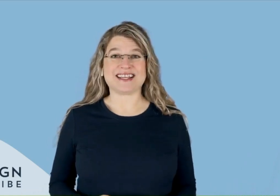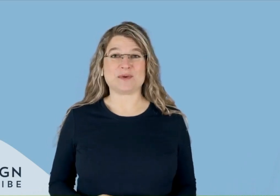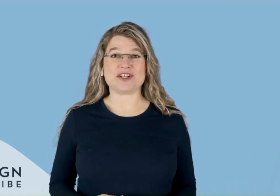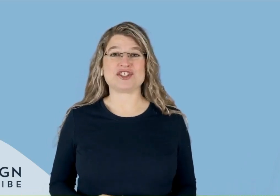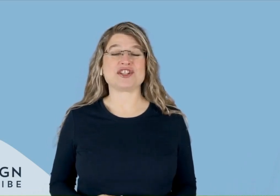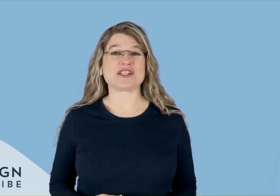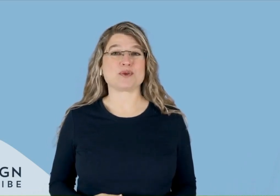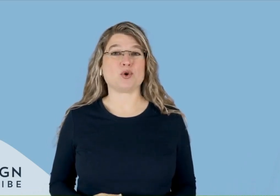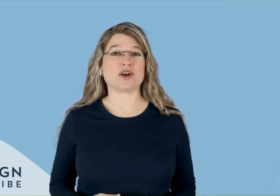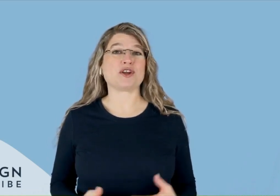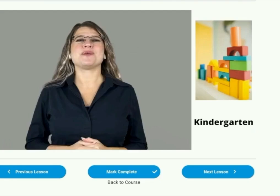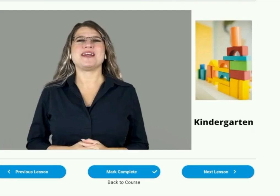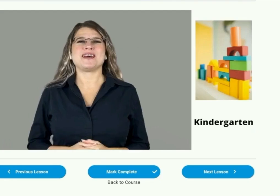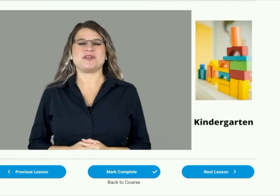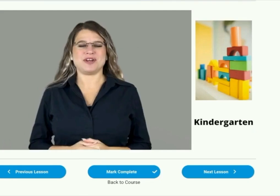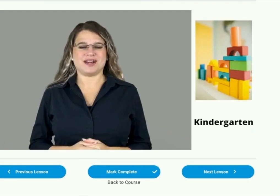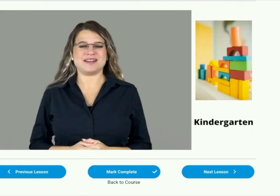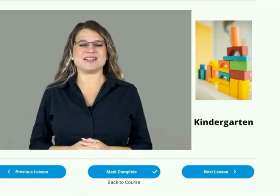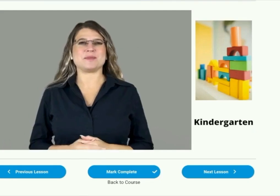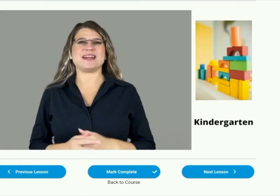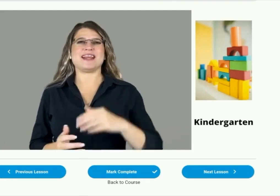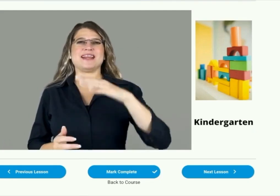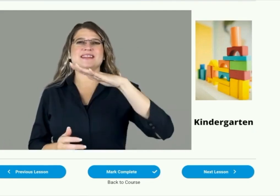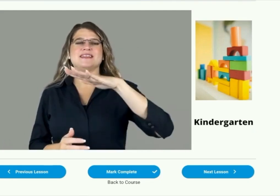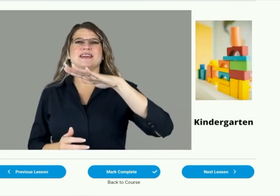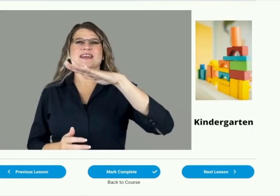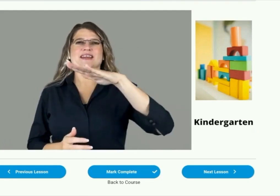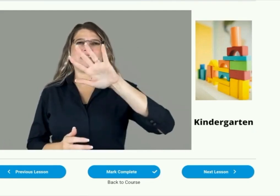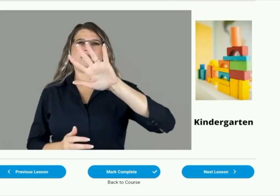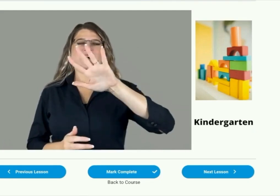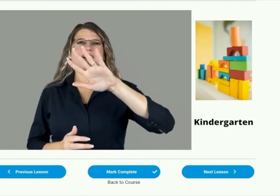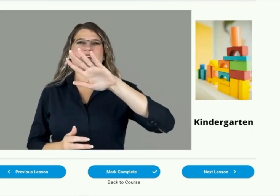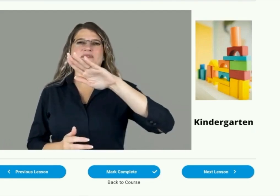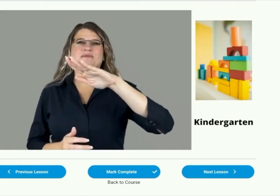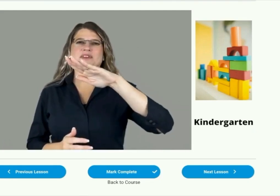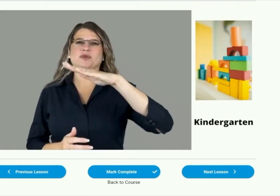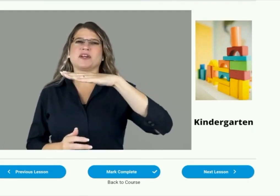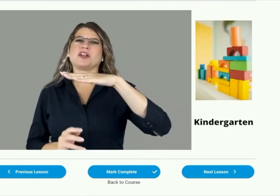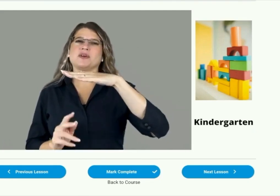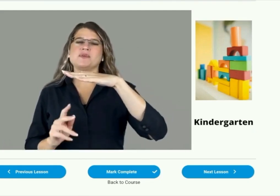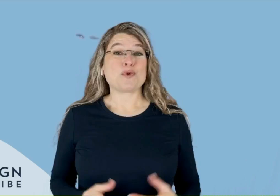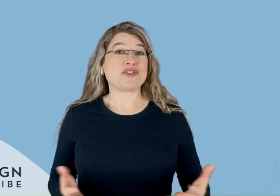Language to support communication strategies for autistic and disabled individuals. With